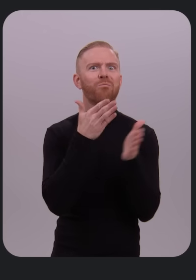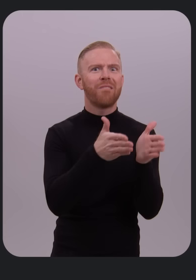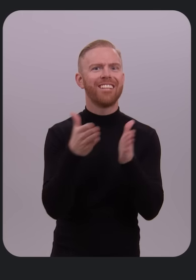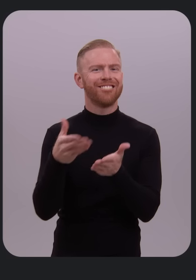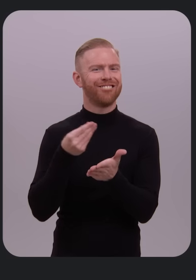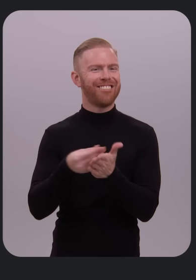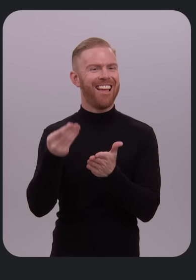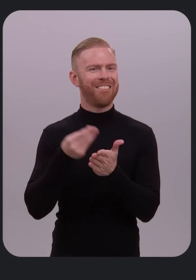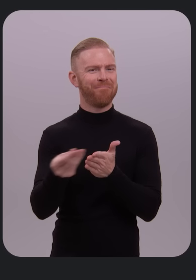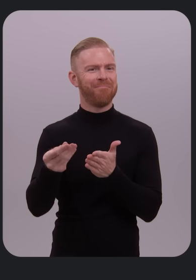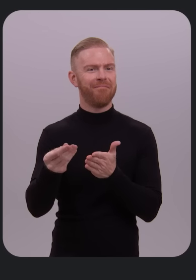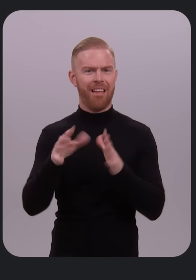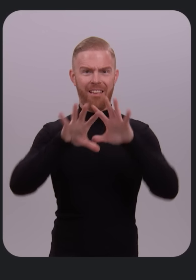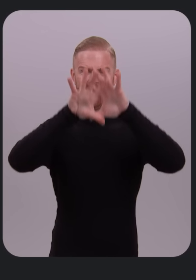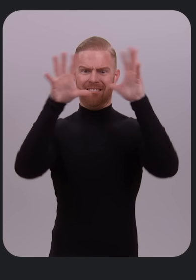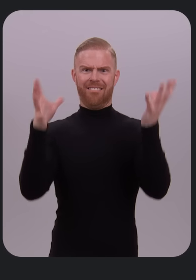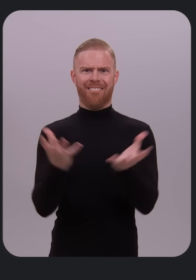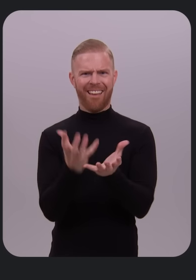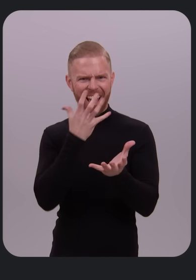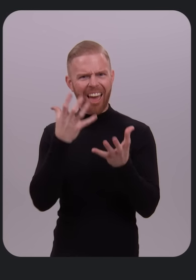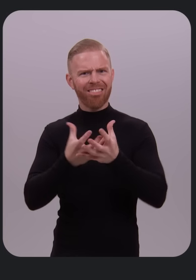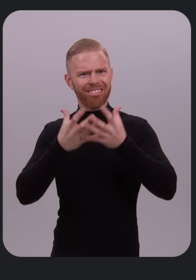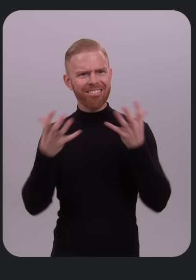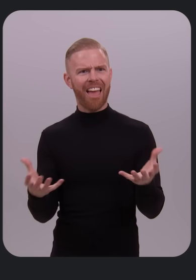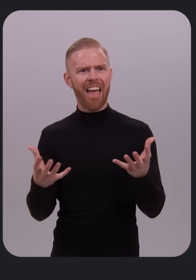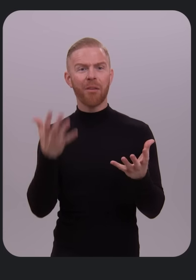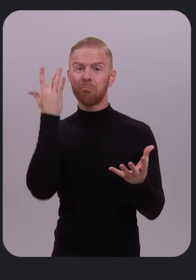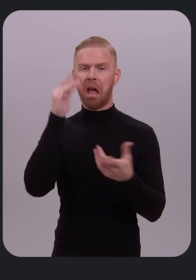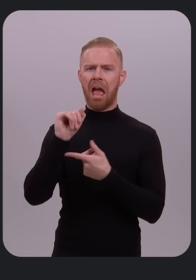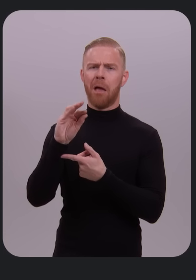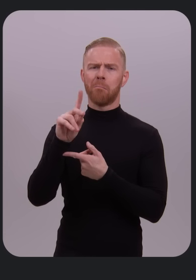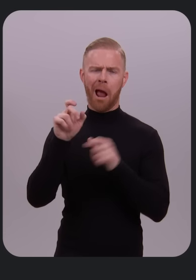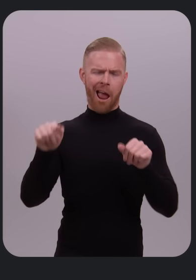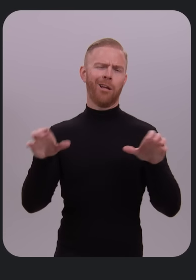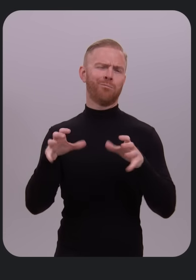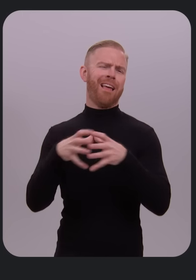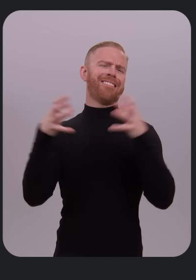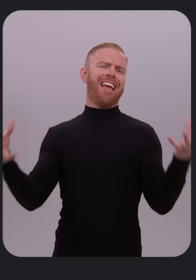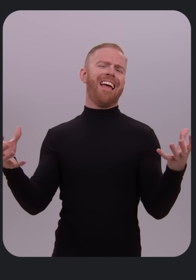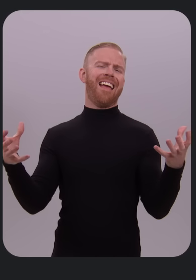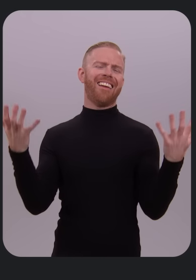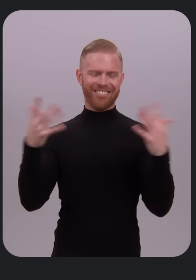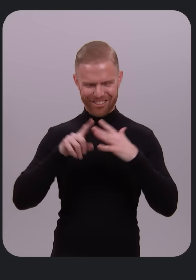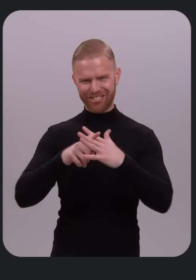Now, that's a lot, because AI Mode can do a lot. So let's dive in.